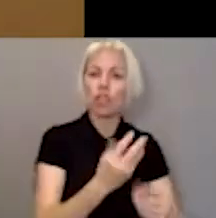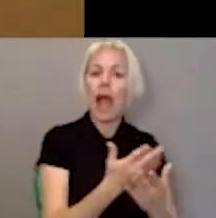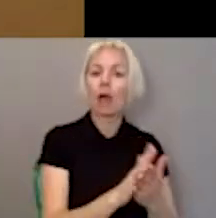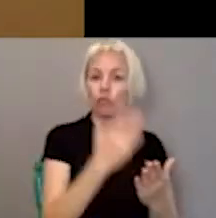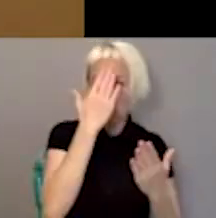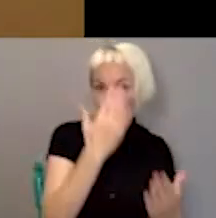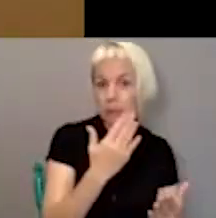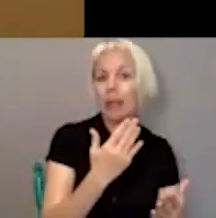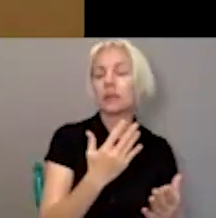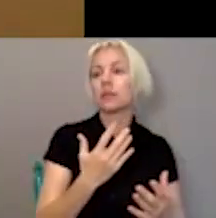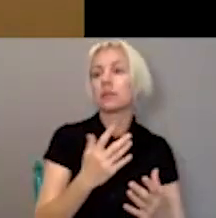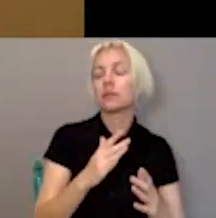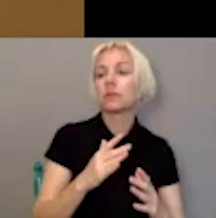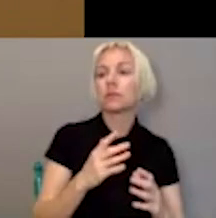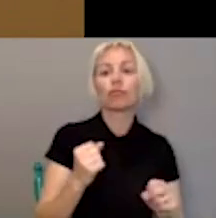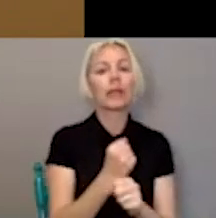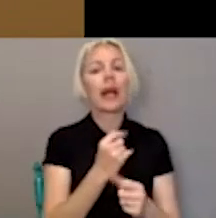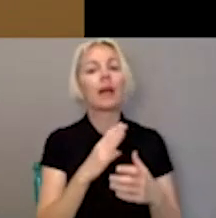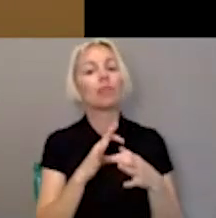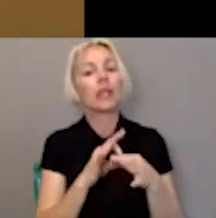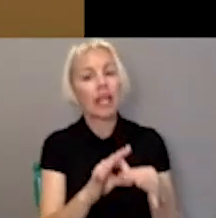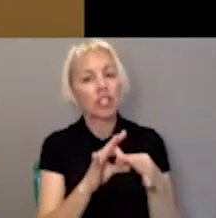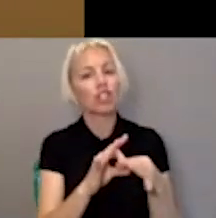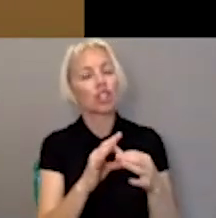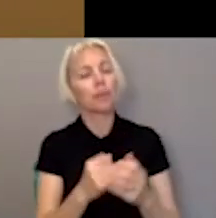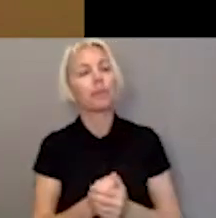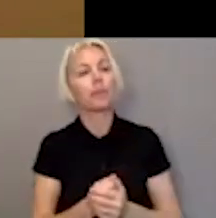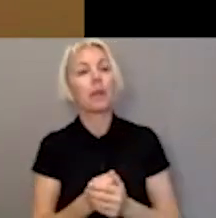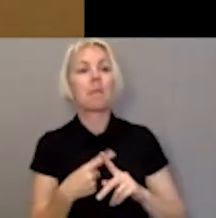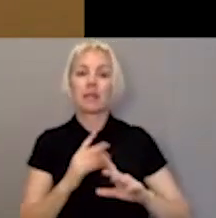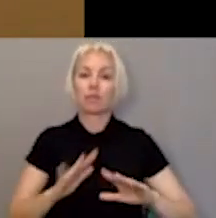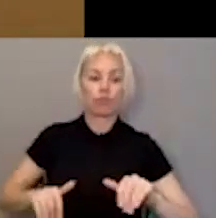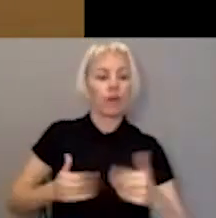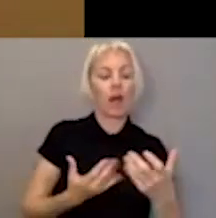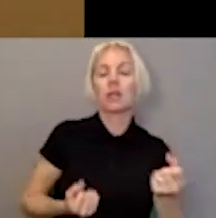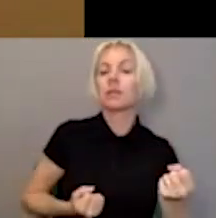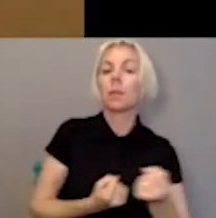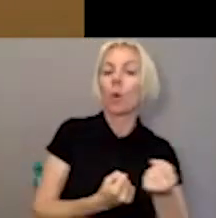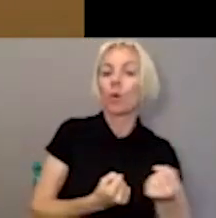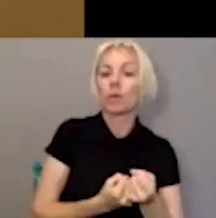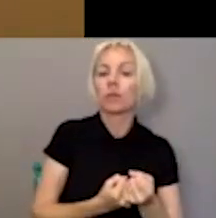sure that we provide support in a way that is safe and specific to people's needs. I think you make great points there, Nas.